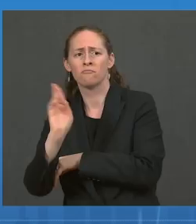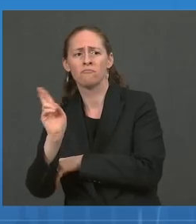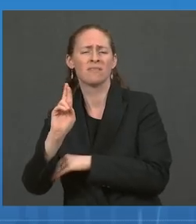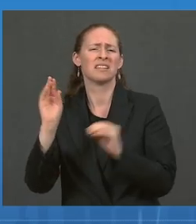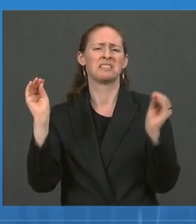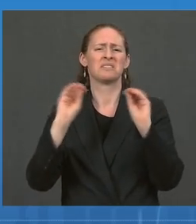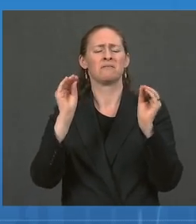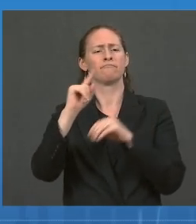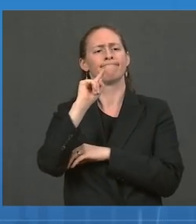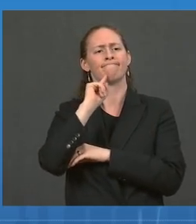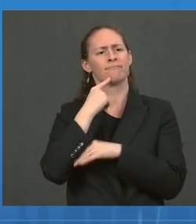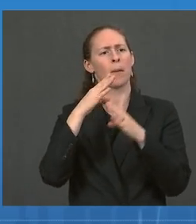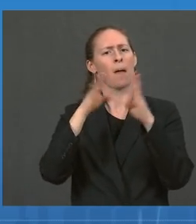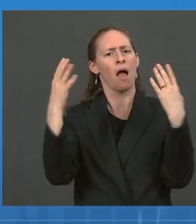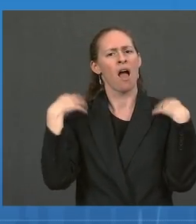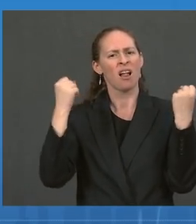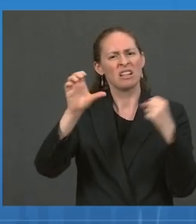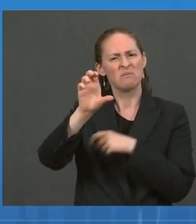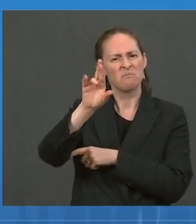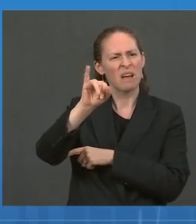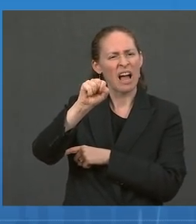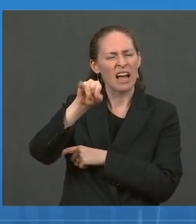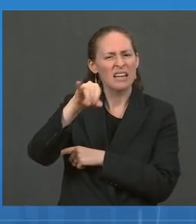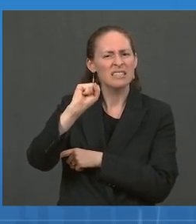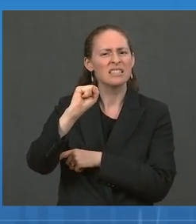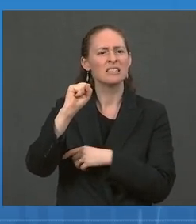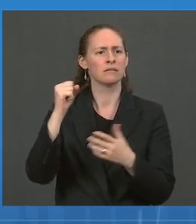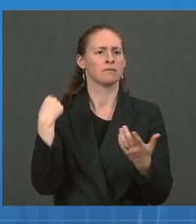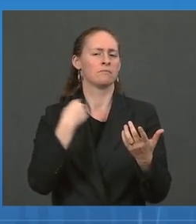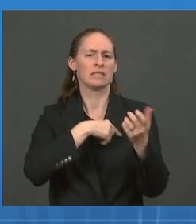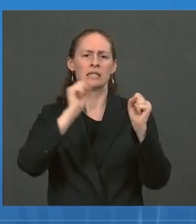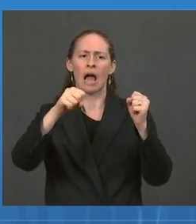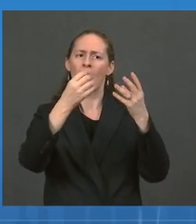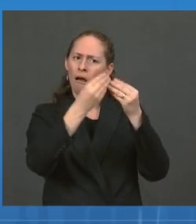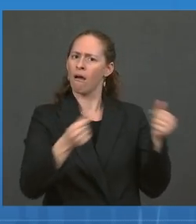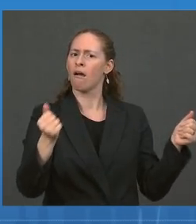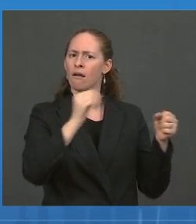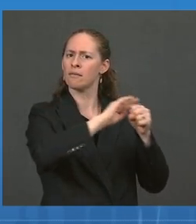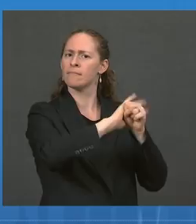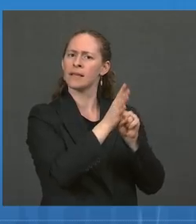to get us all safely through and to the other side. Mr. Zients: The thing I'd add, Sheryl,